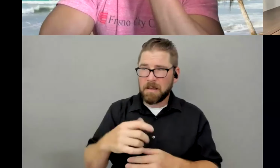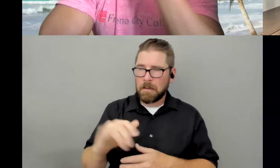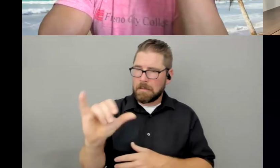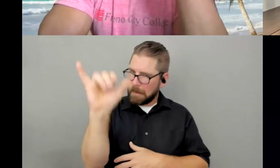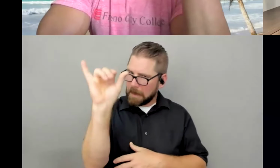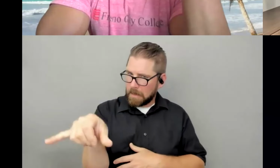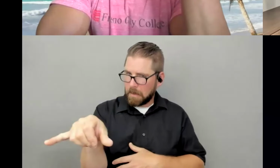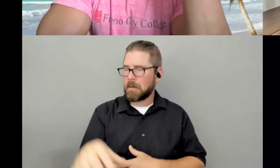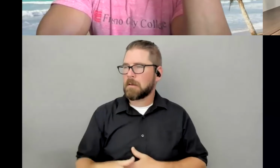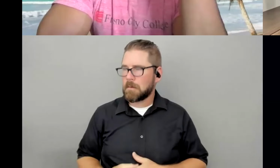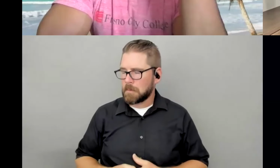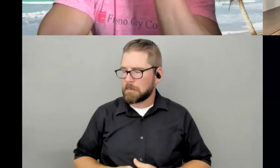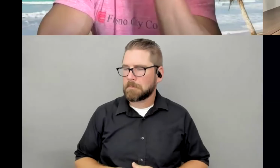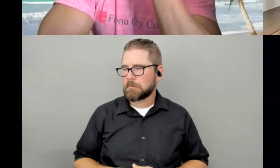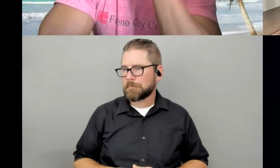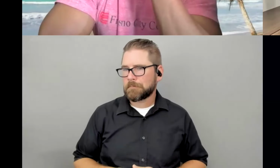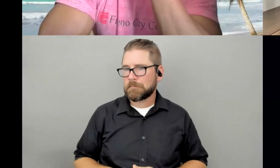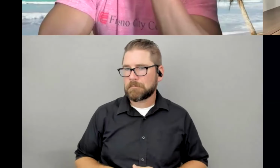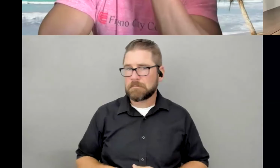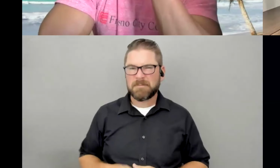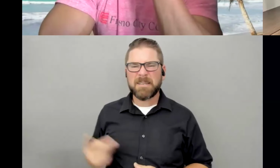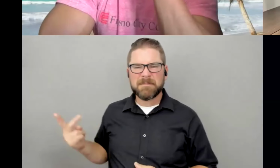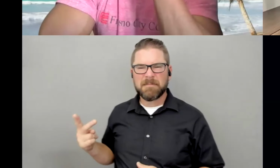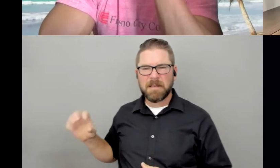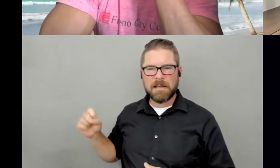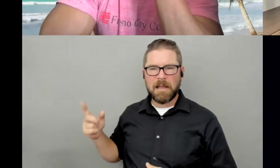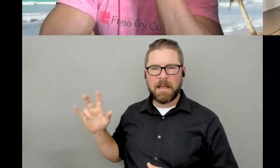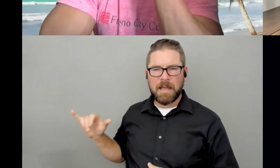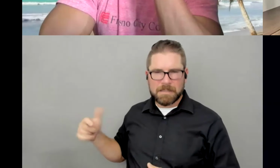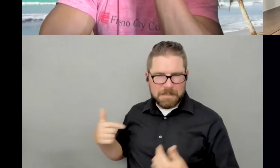because we've Ashley and I have shaped something like that for our students who are on academic notice,